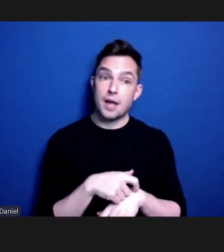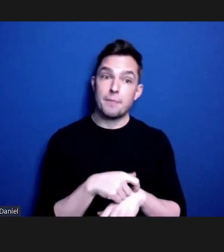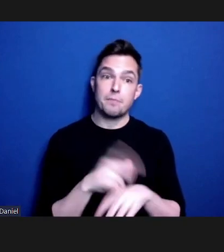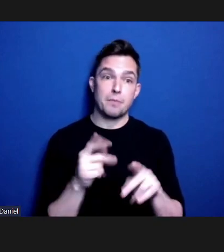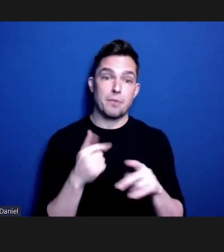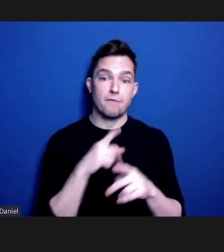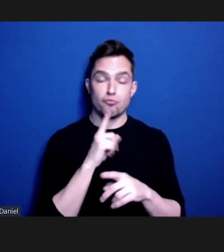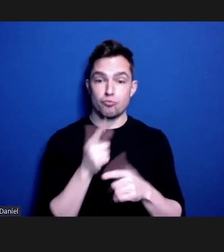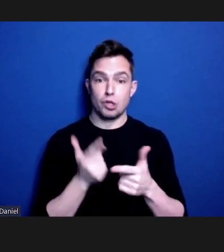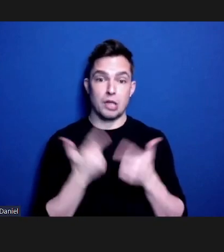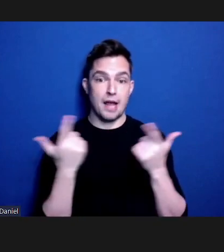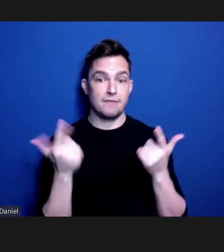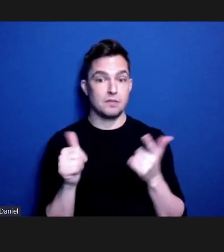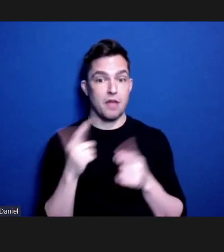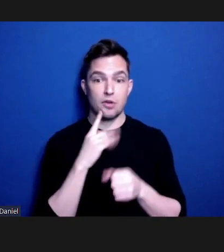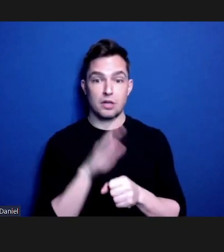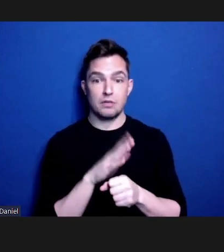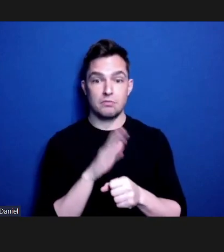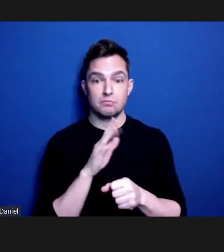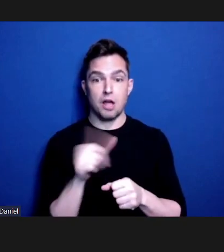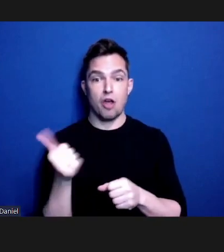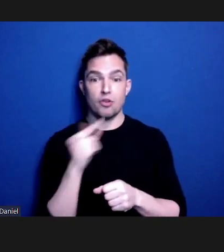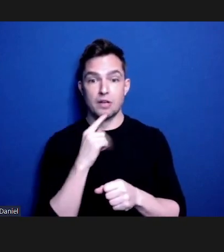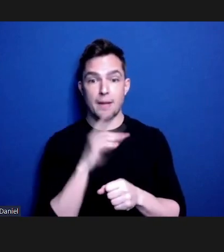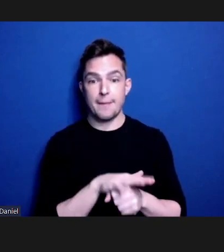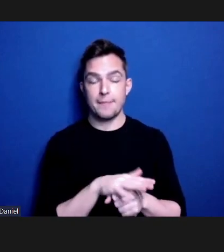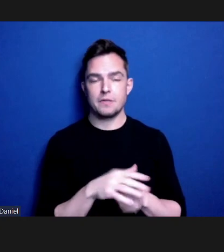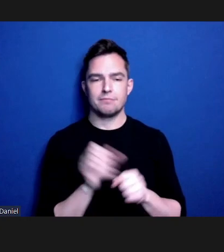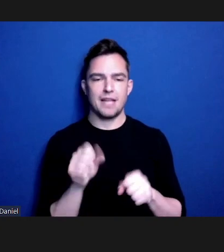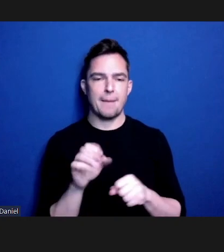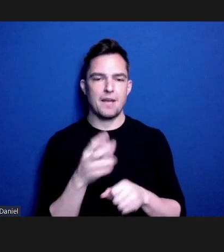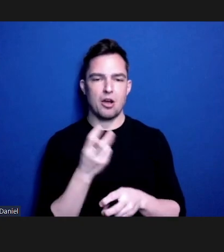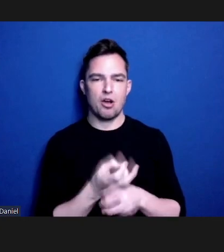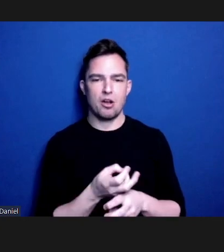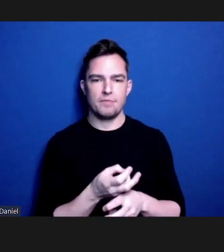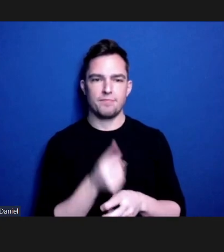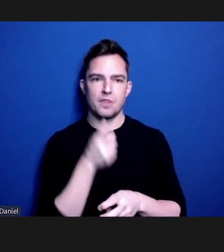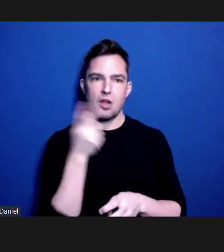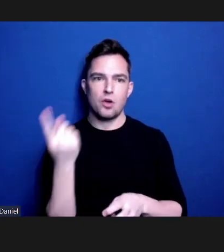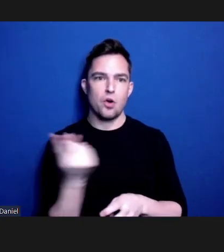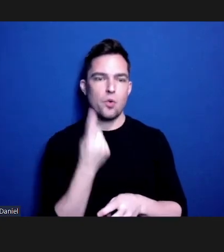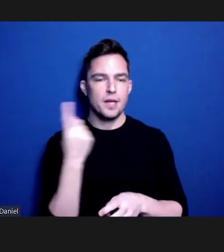and other commitments and it can be hard. It's not always, the timing of these types